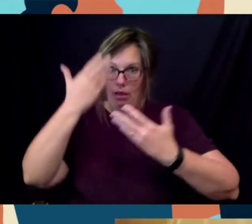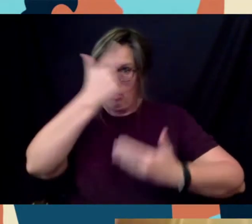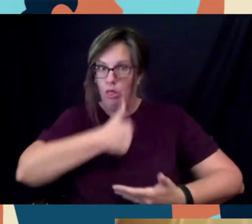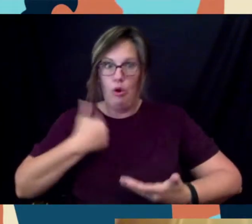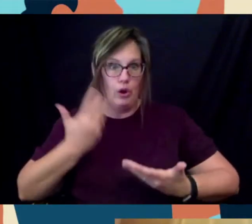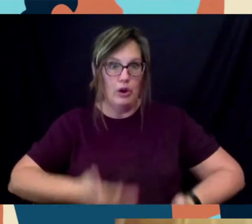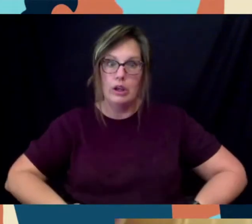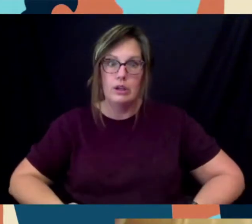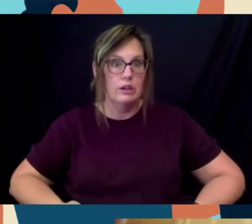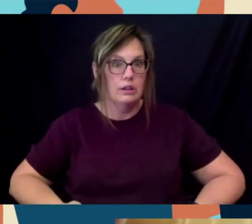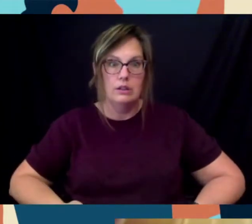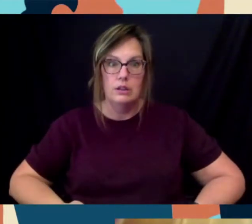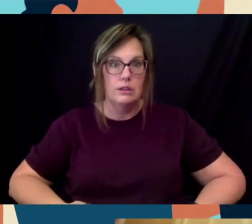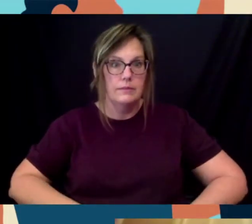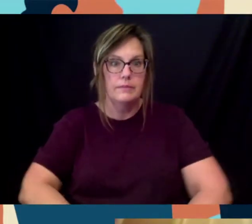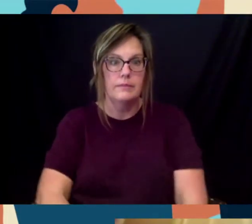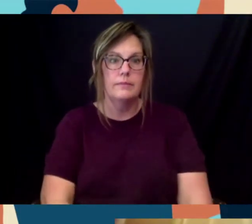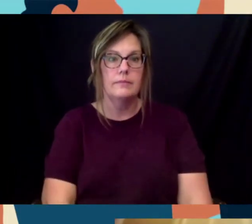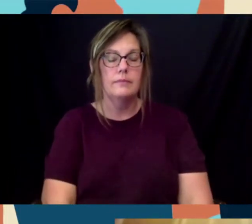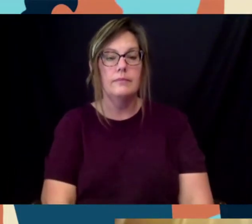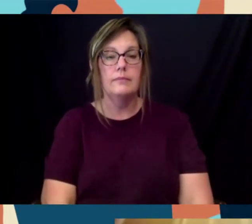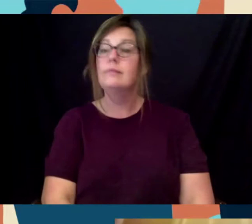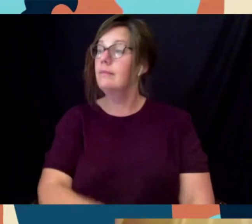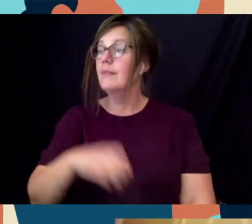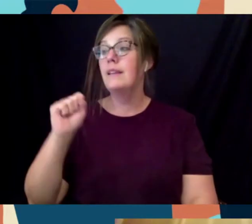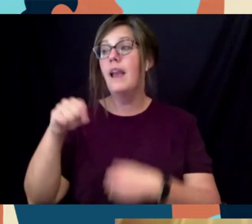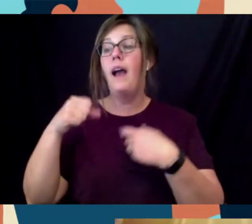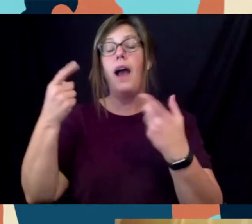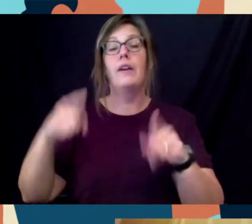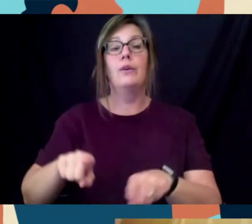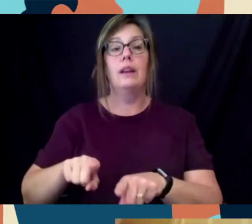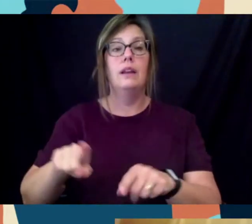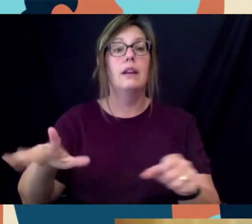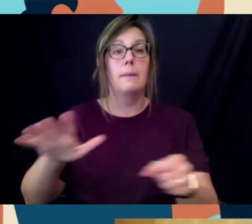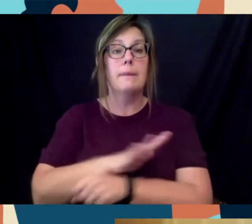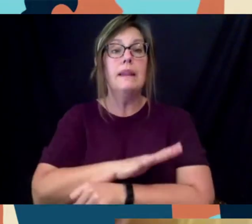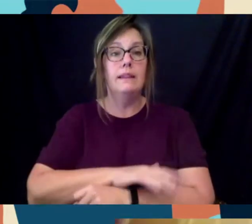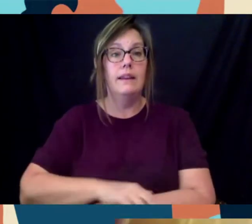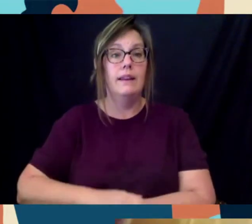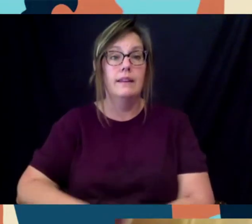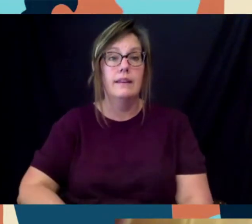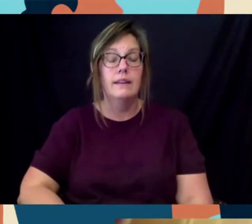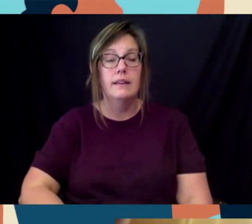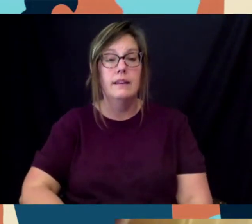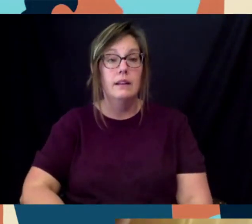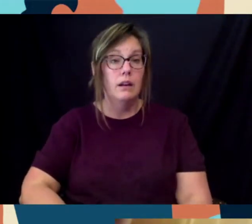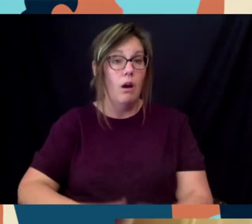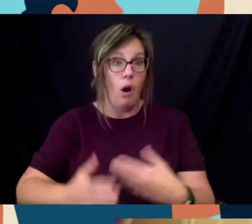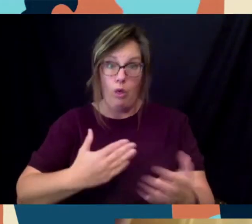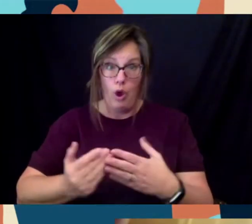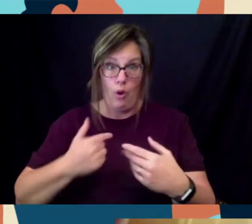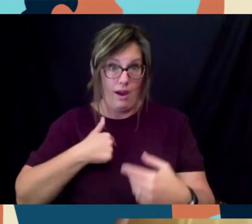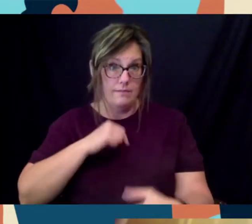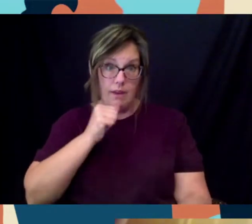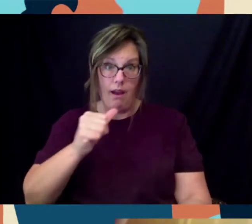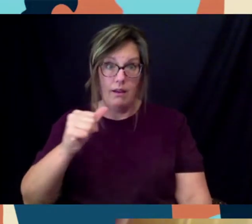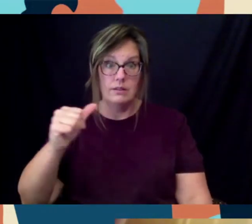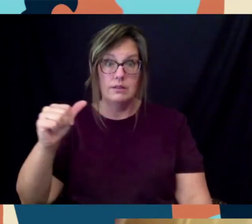yes yeah i agree with that completely and though i'm not binary i see a lot of non-binary